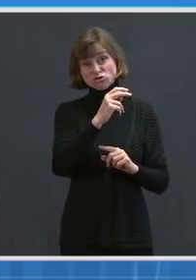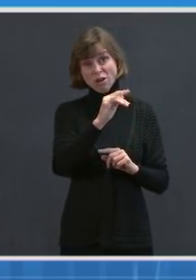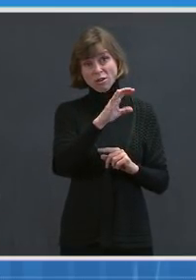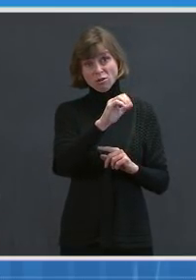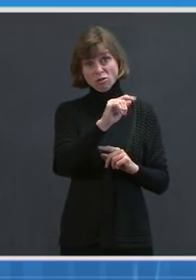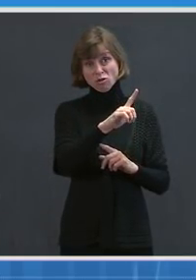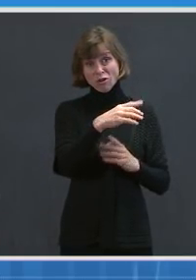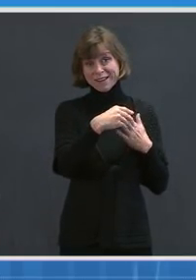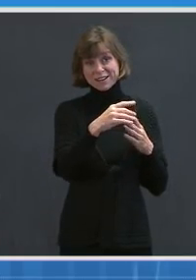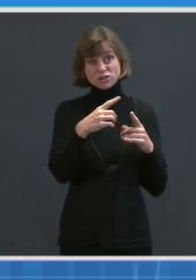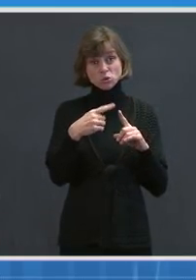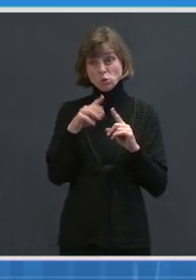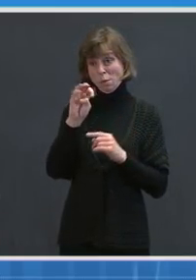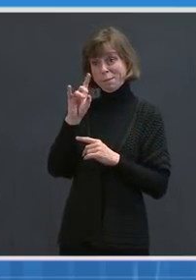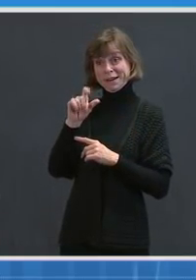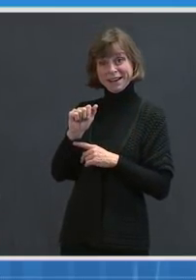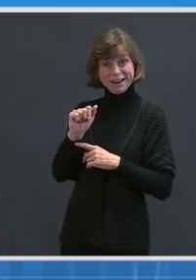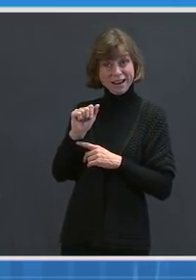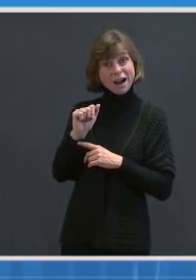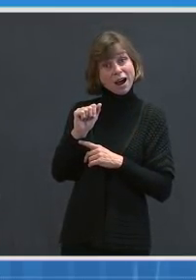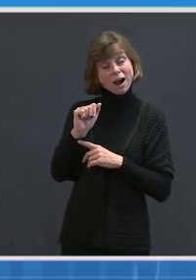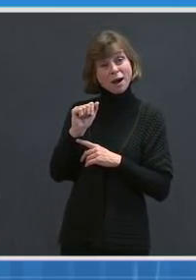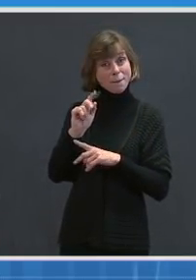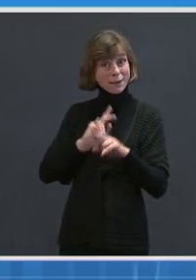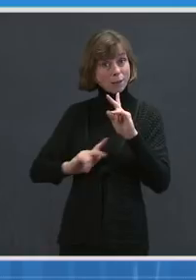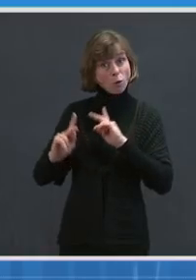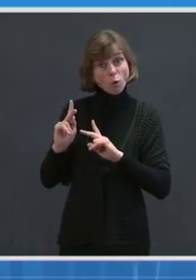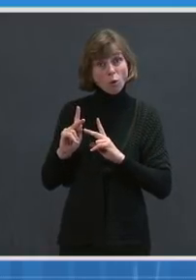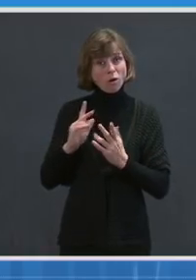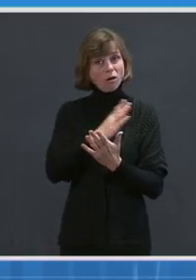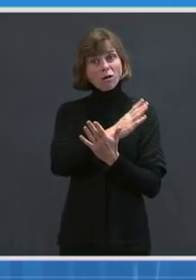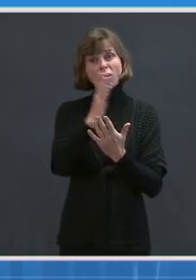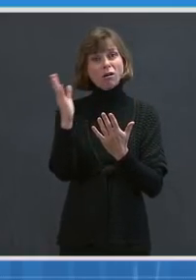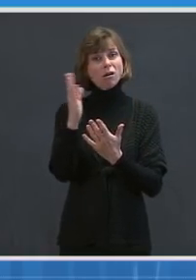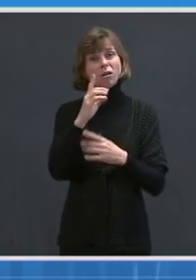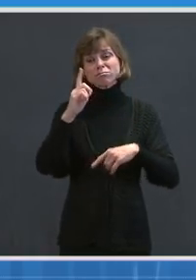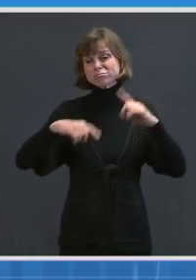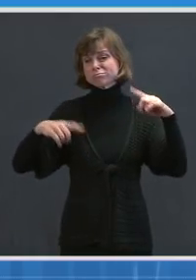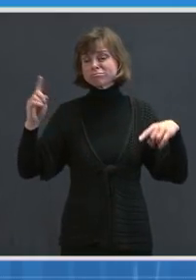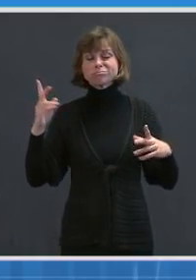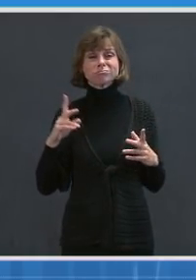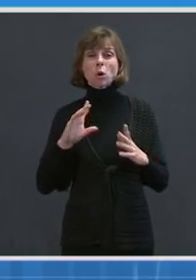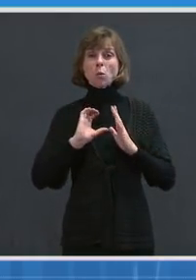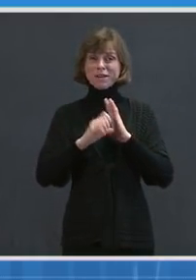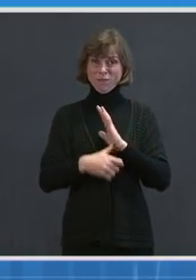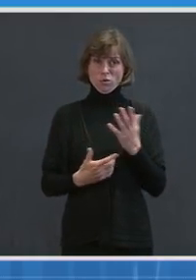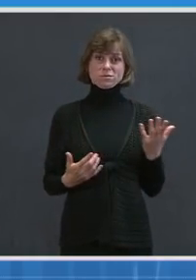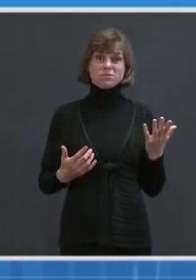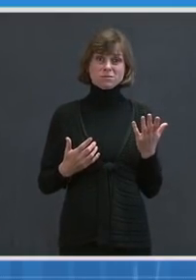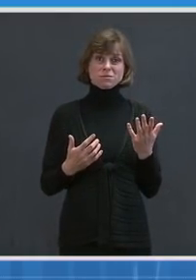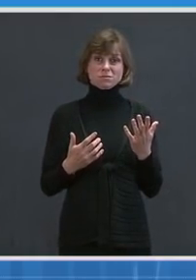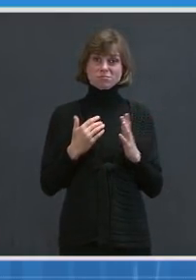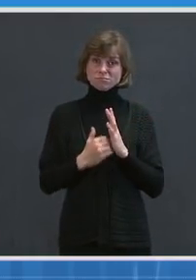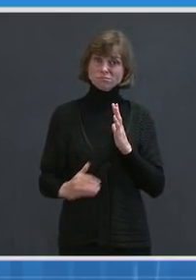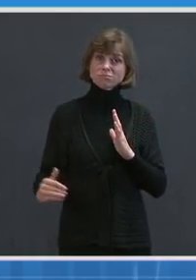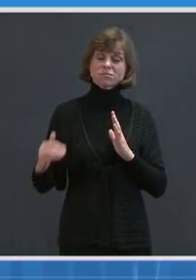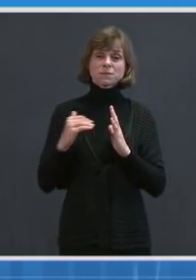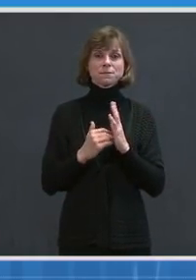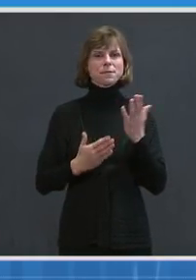like Hugh Hewitt and others, reinforced the fact that while there may -- there may be different pockets of populations